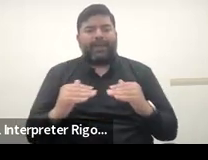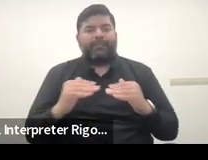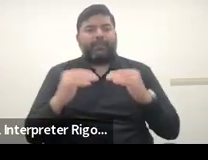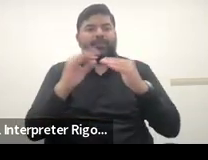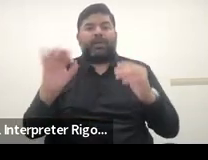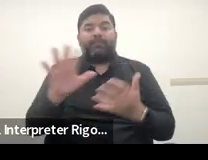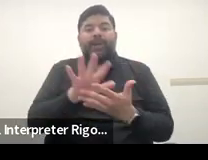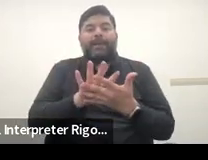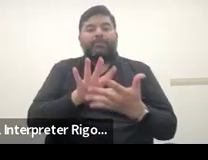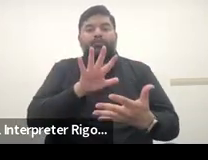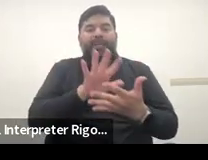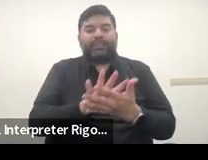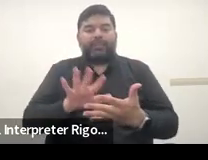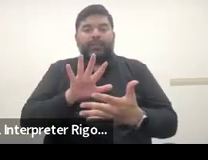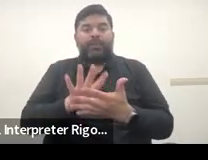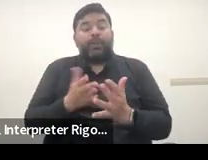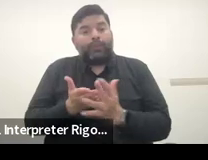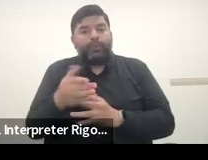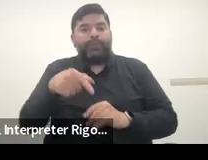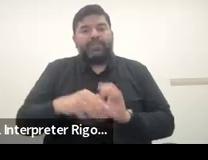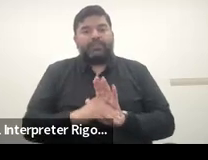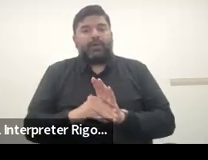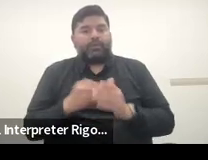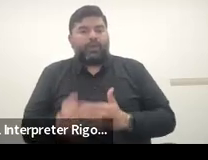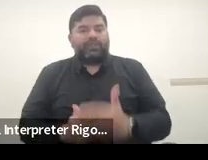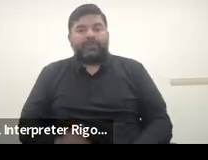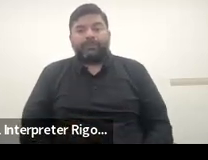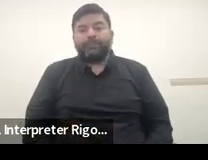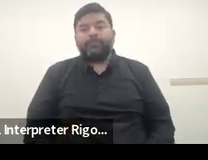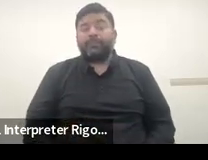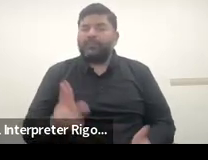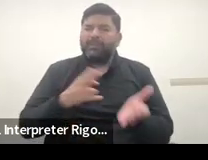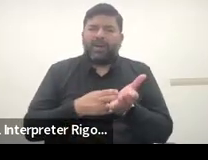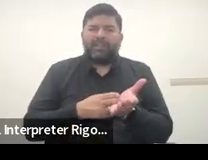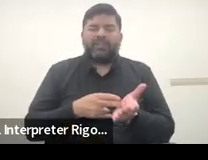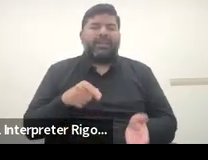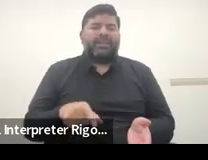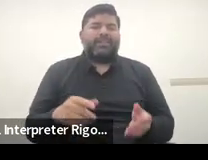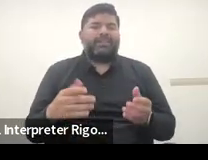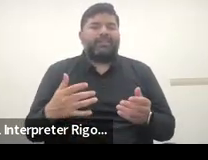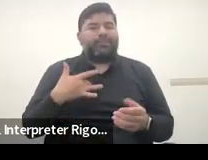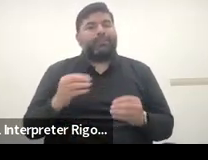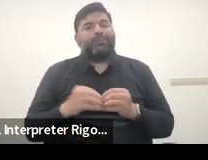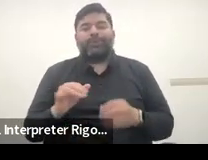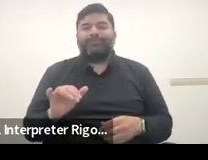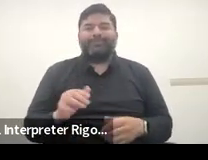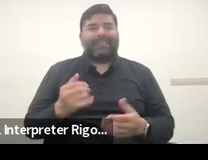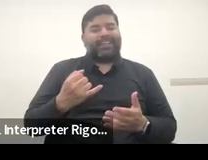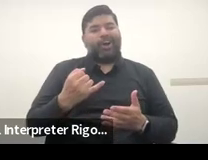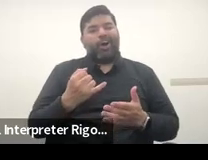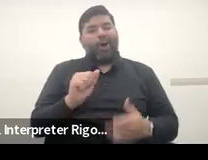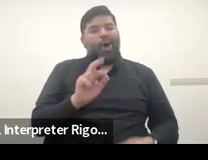throughout the model. And to be honest with you this feel is more like an art than a science,